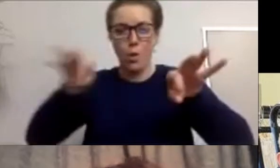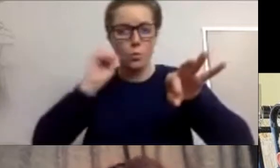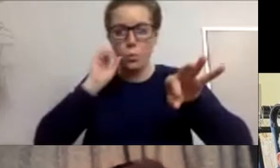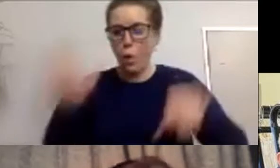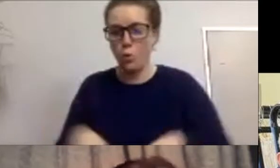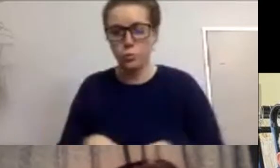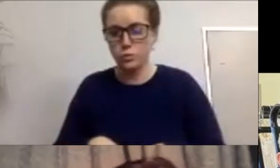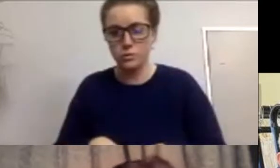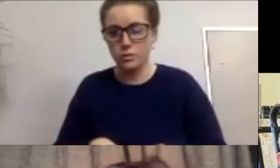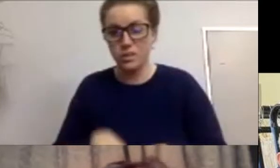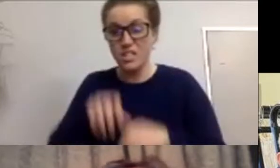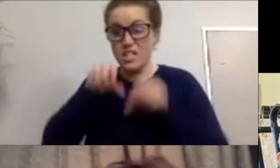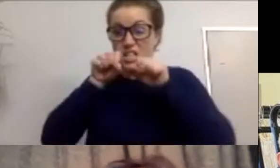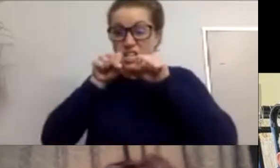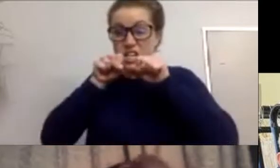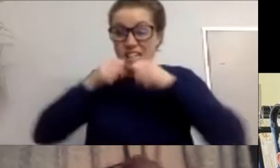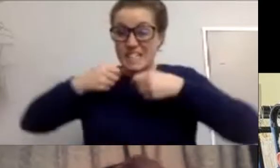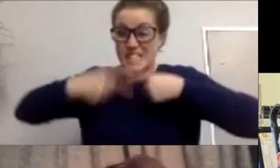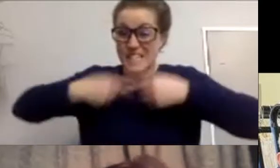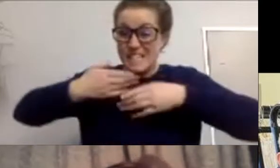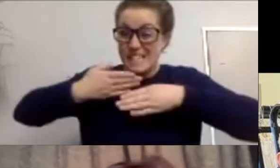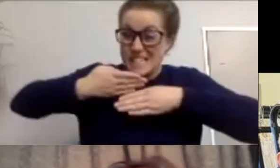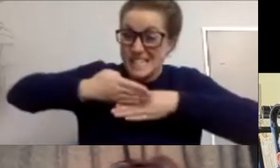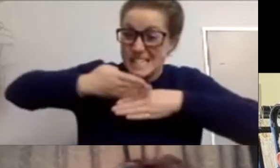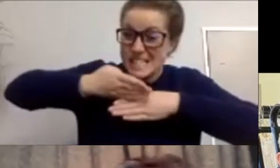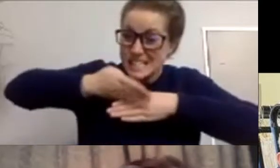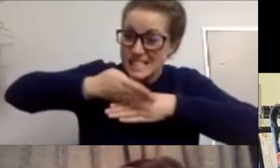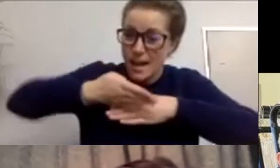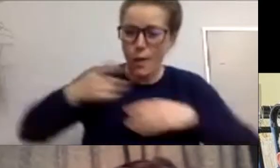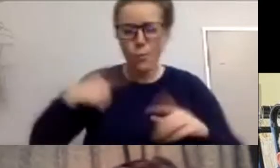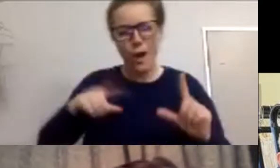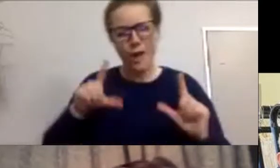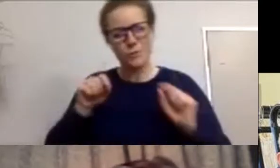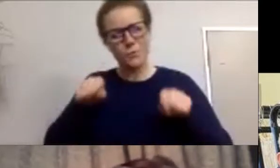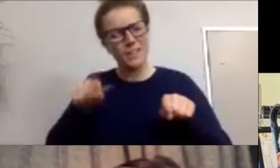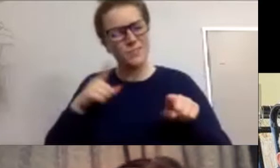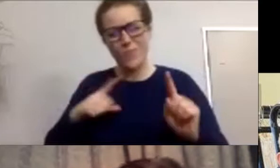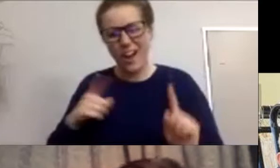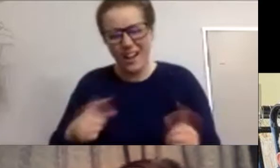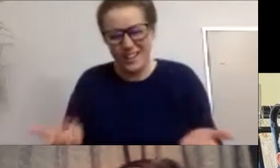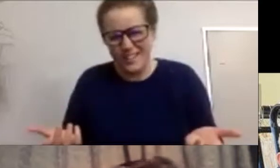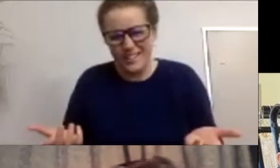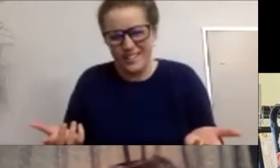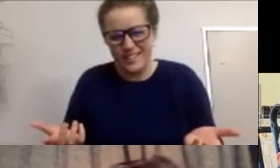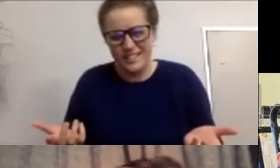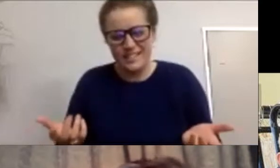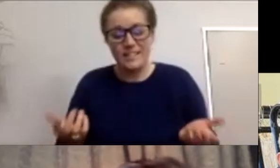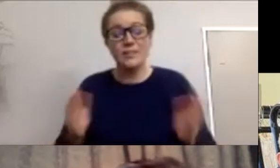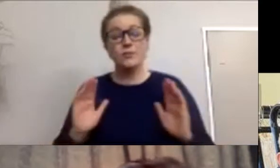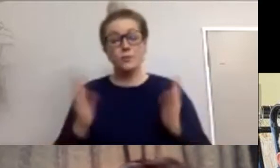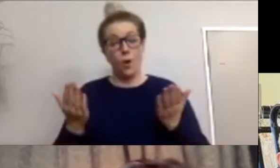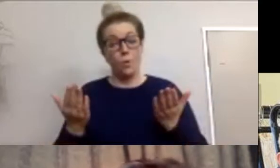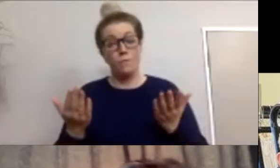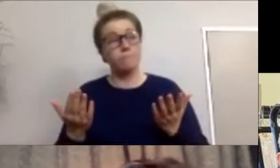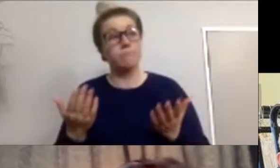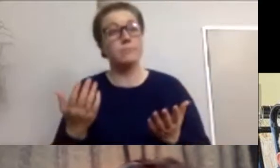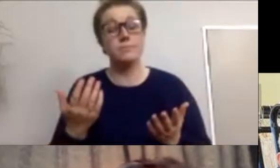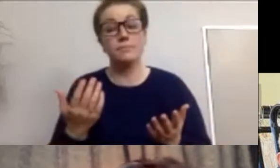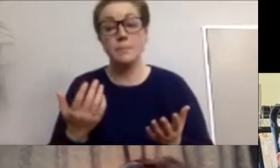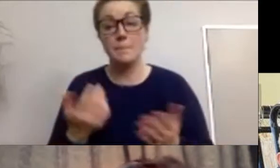extremely proud of it. But why did I do it? I did that not only to cover